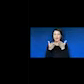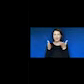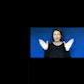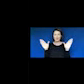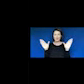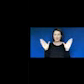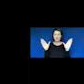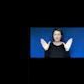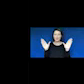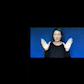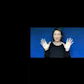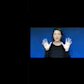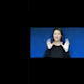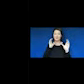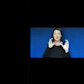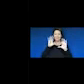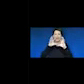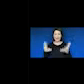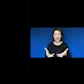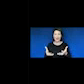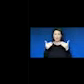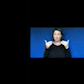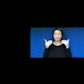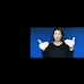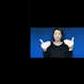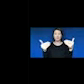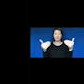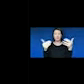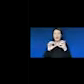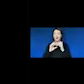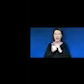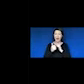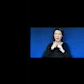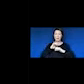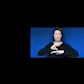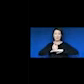job seeker, and we can move on from there in terms of where we will conduct our informational interviews.